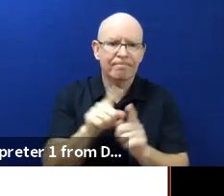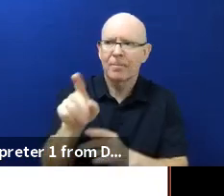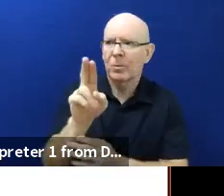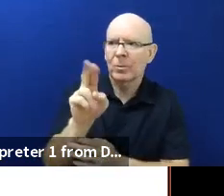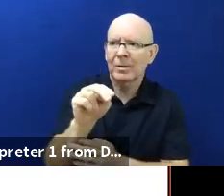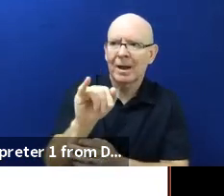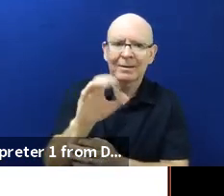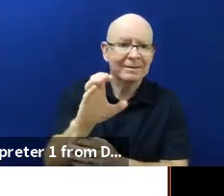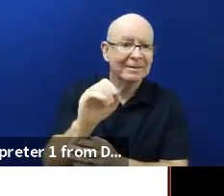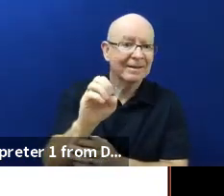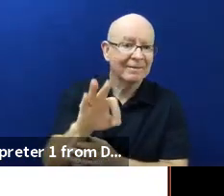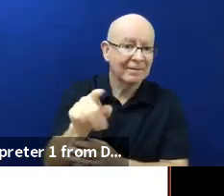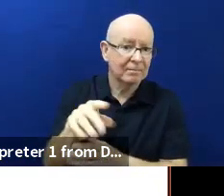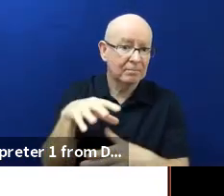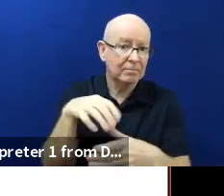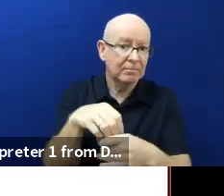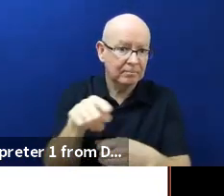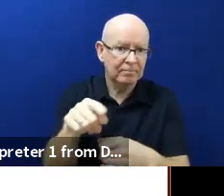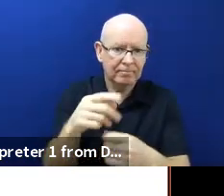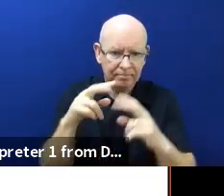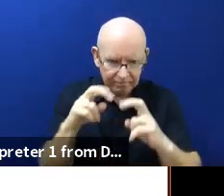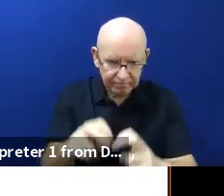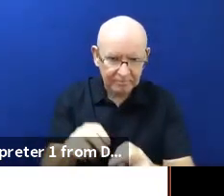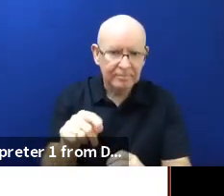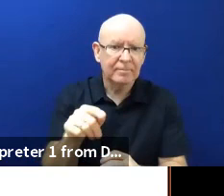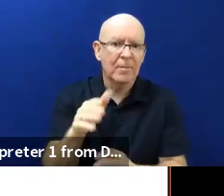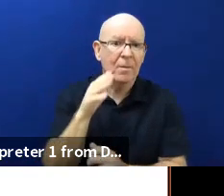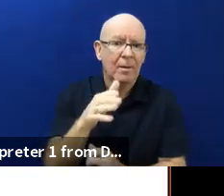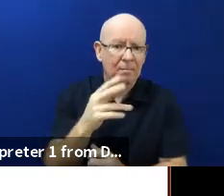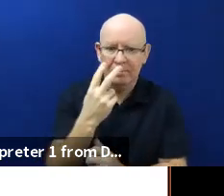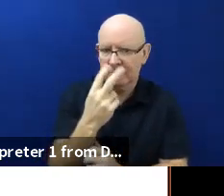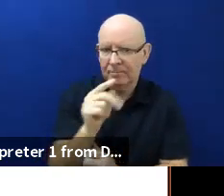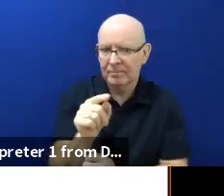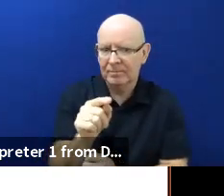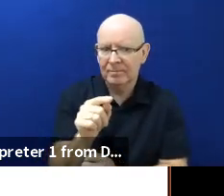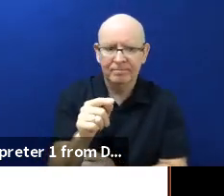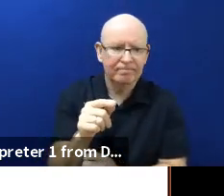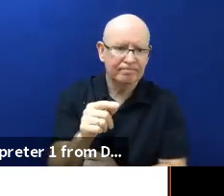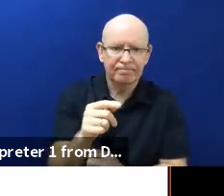to really understand comprehensively the cost of disability looking at a